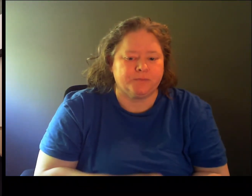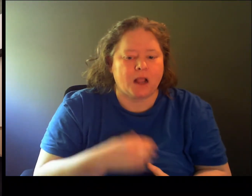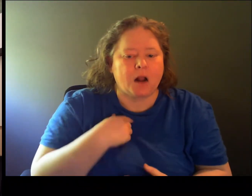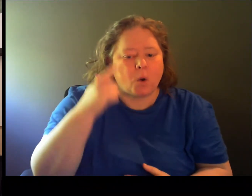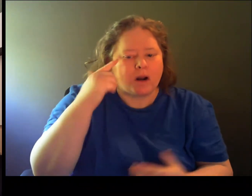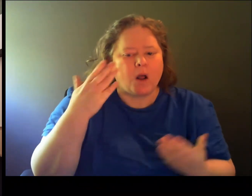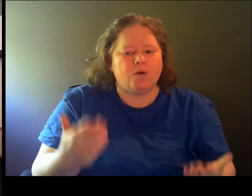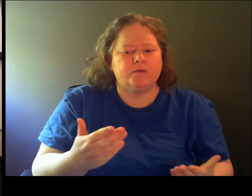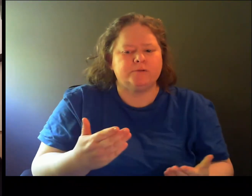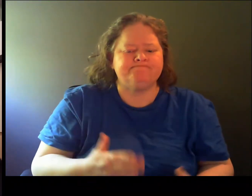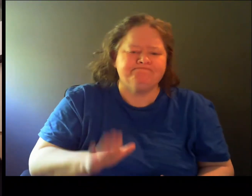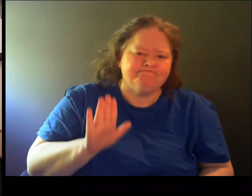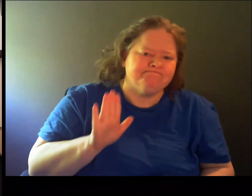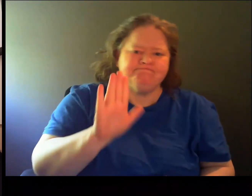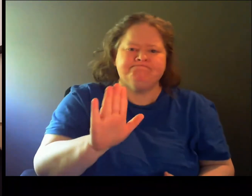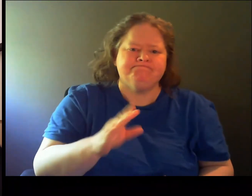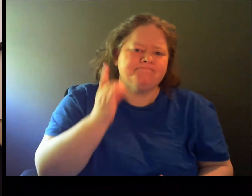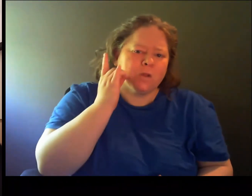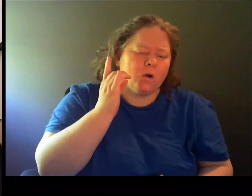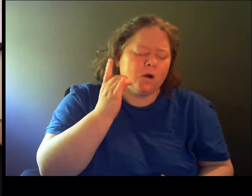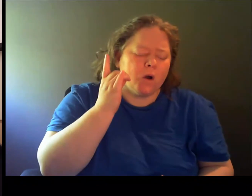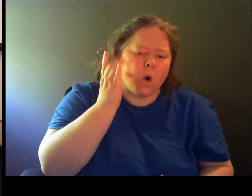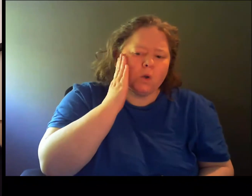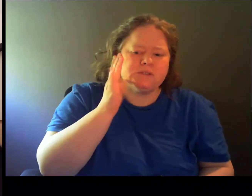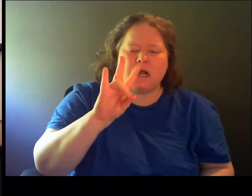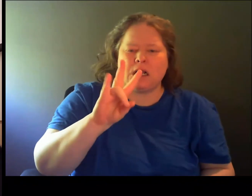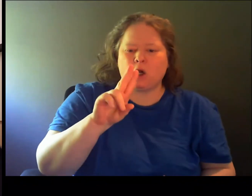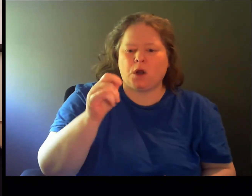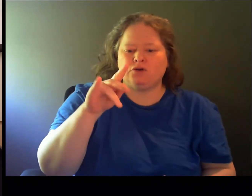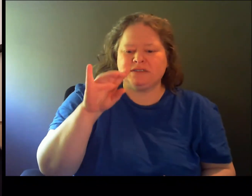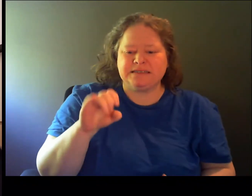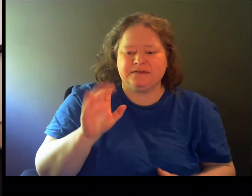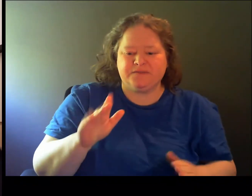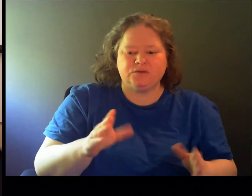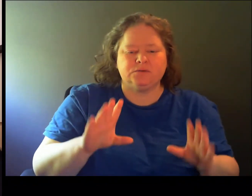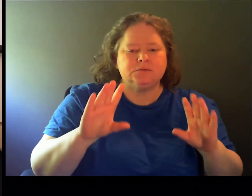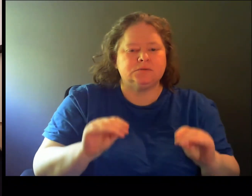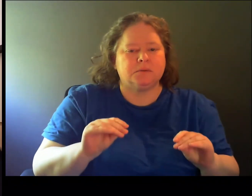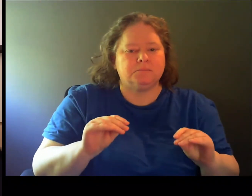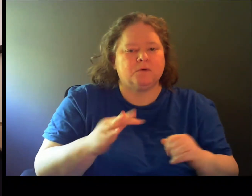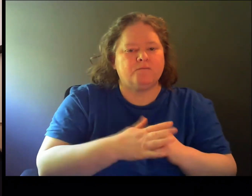I know now the mandatory hotel quarantine has been lifted for people that are vaccinated,